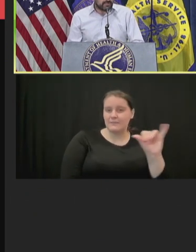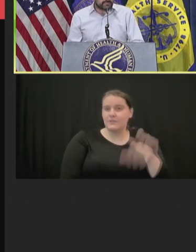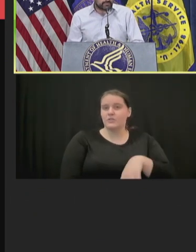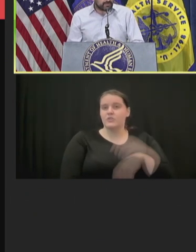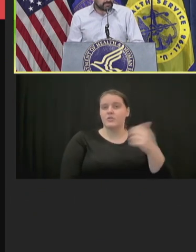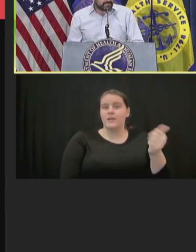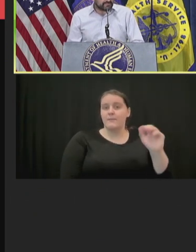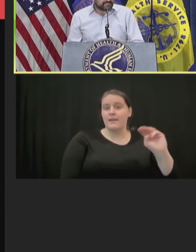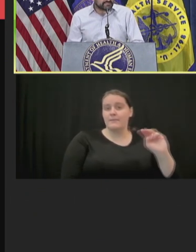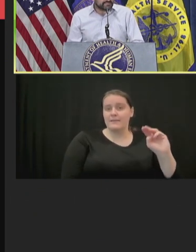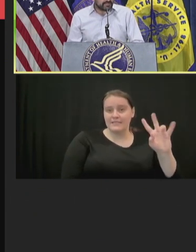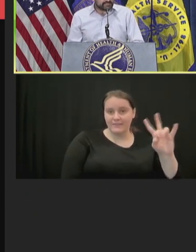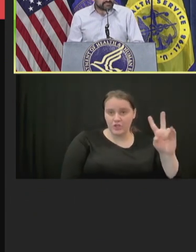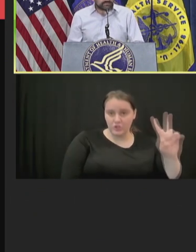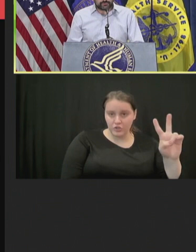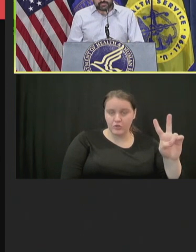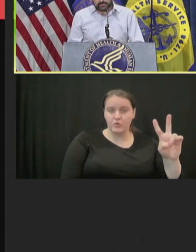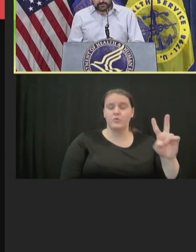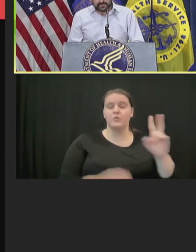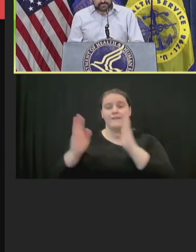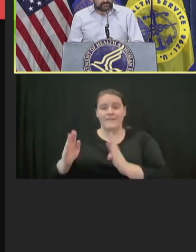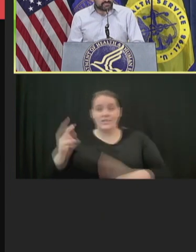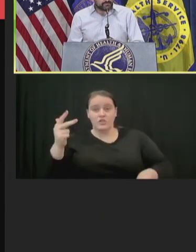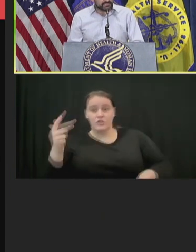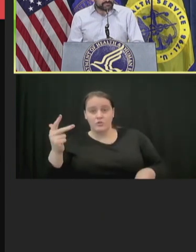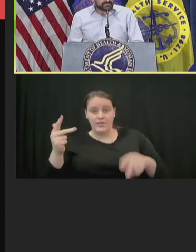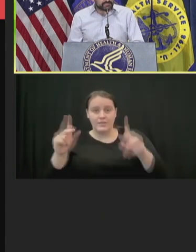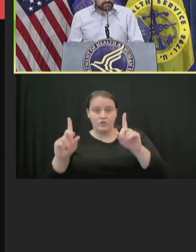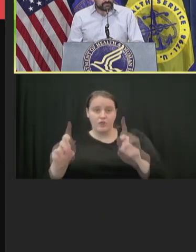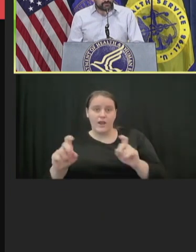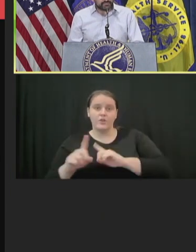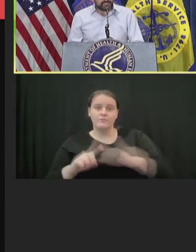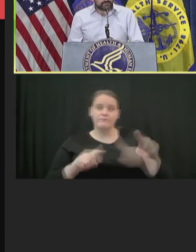The primary efficacy analysis will look at prevention of TB disease among participants